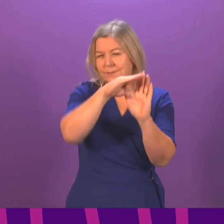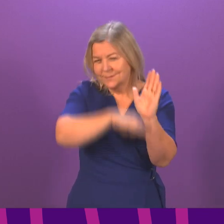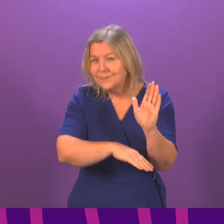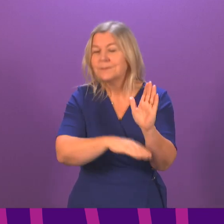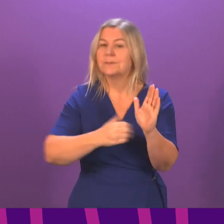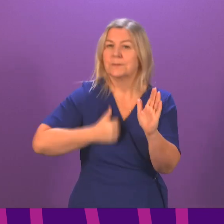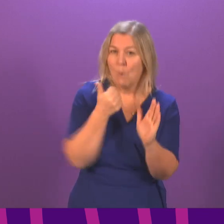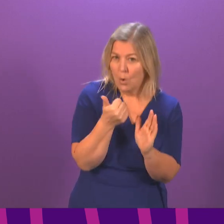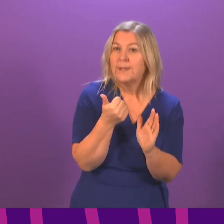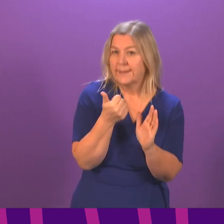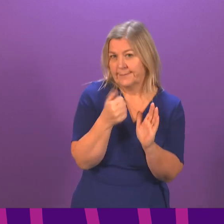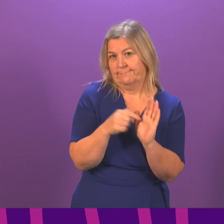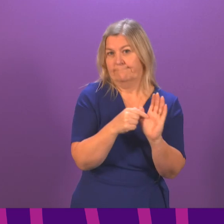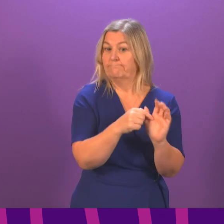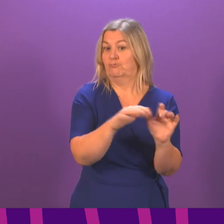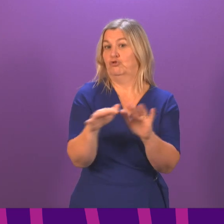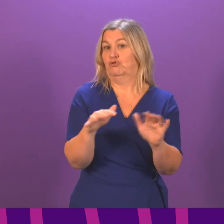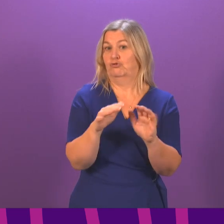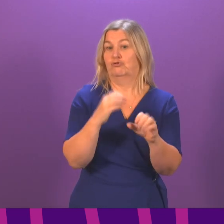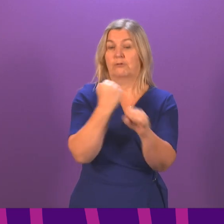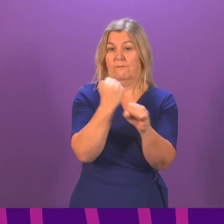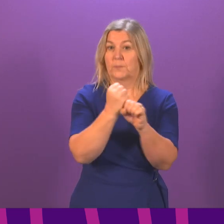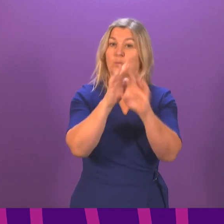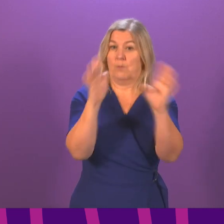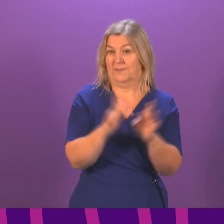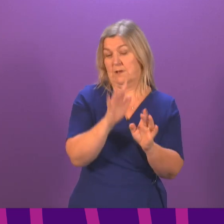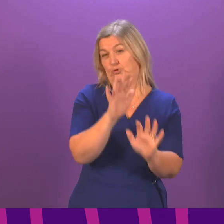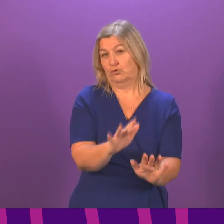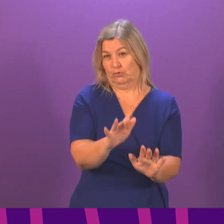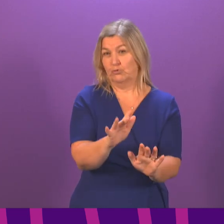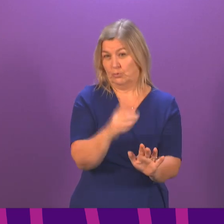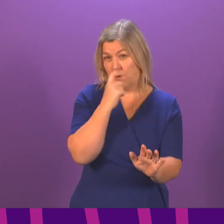which is available to view on the Scottish Government website. The guidance reiterates